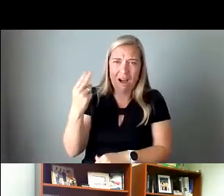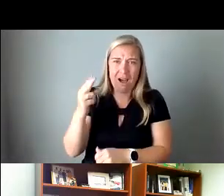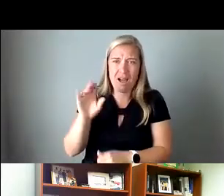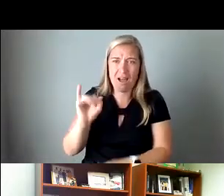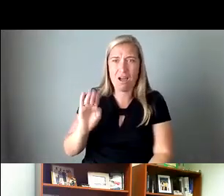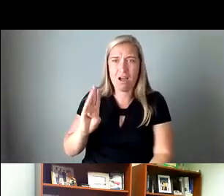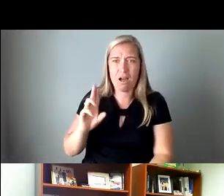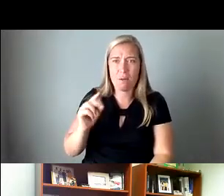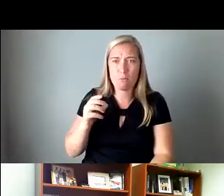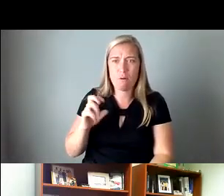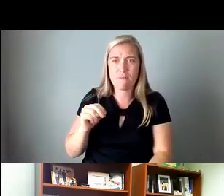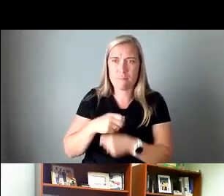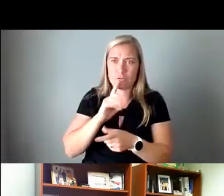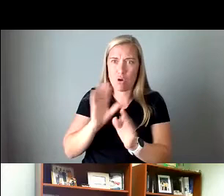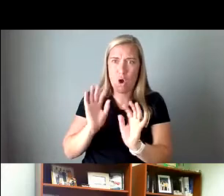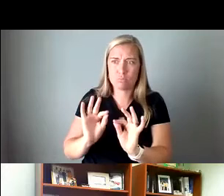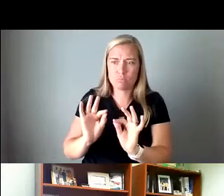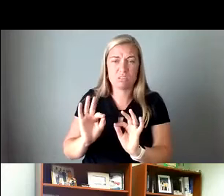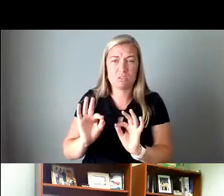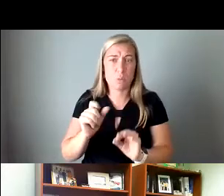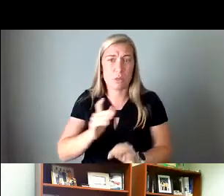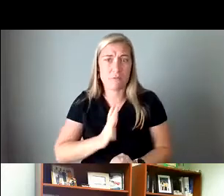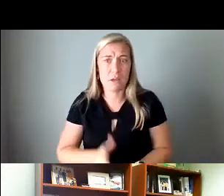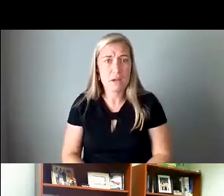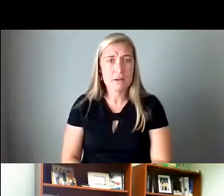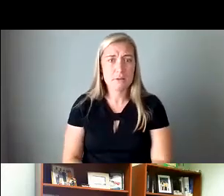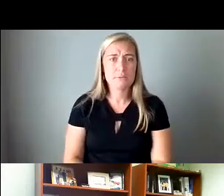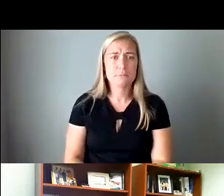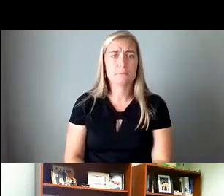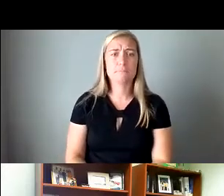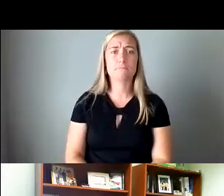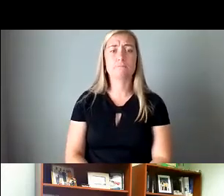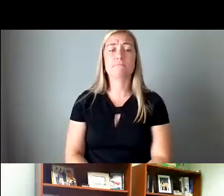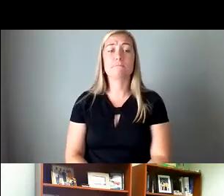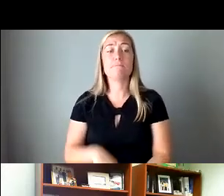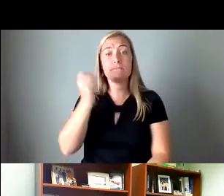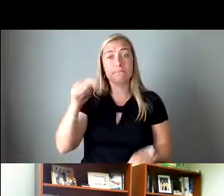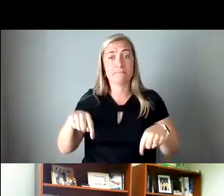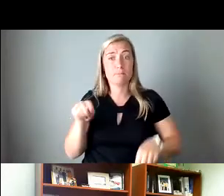In the United States we have the luxury of not just having a lot of vaccine available,